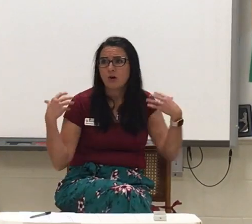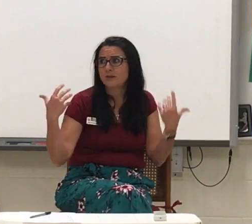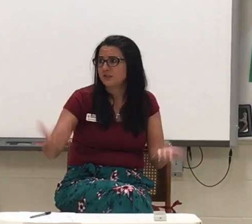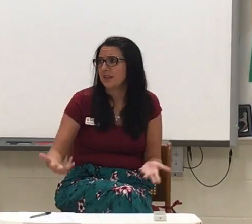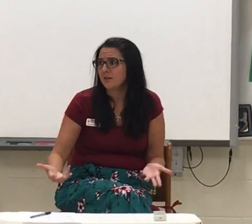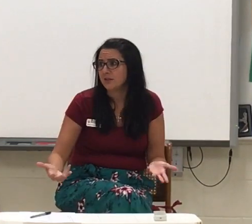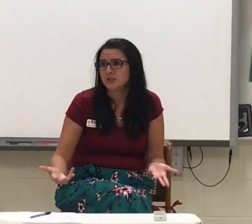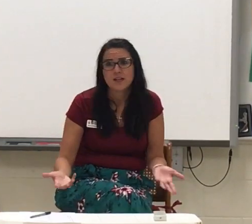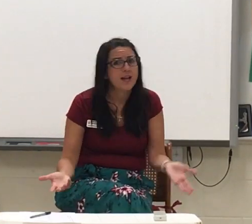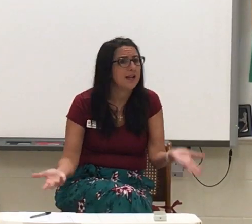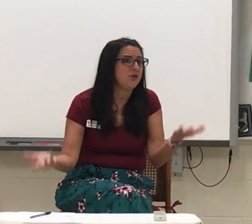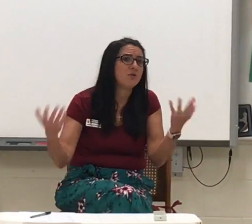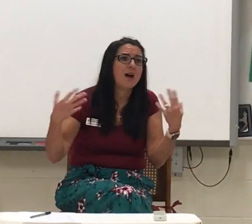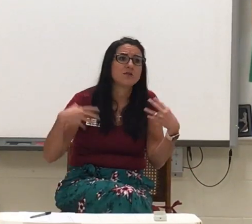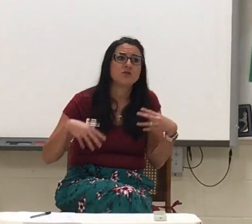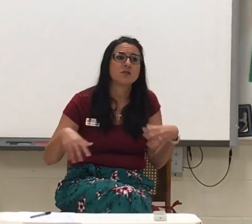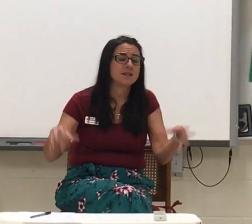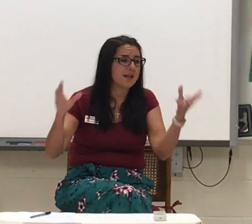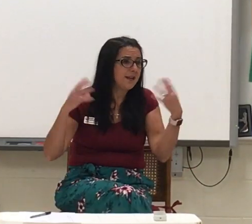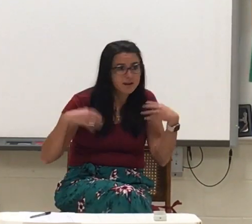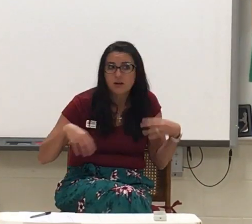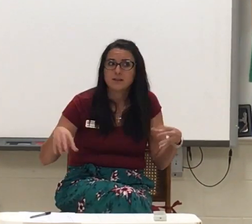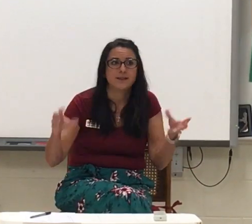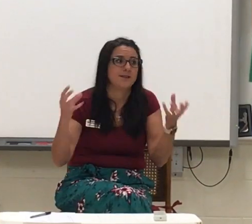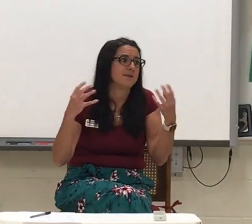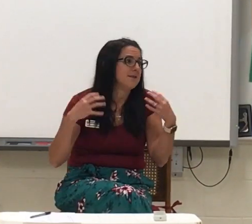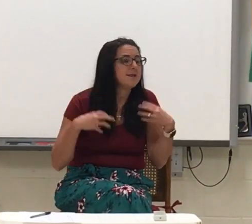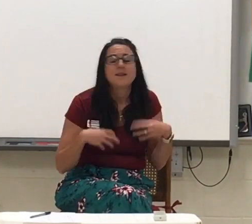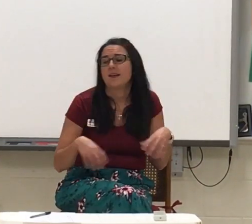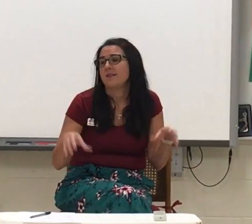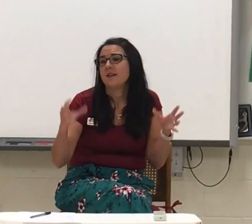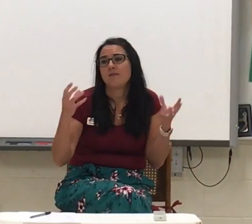whole bunch of nitrogen and you guys are just going to take it all in and then